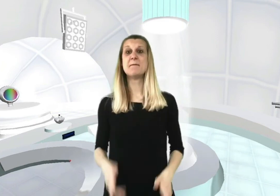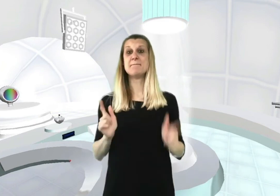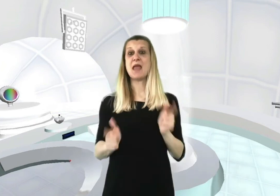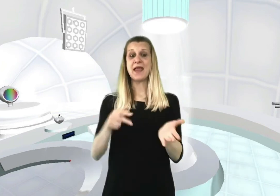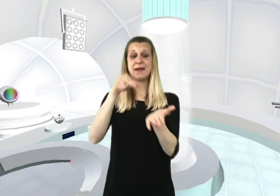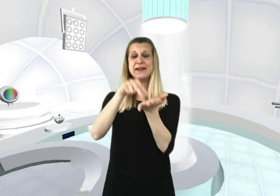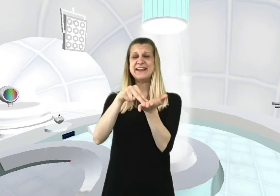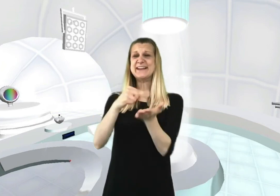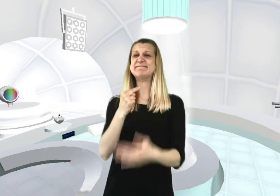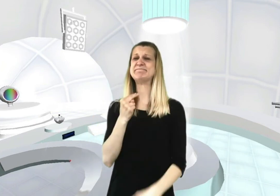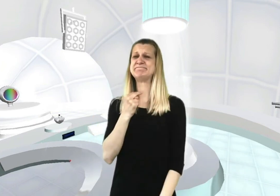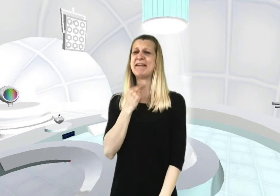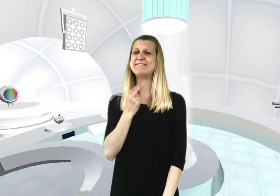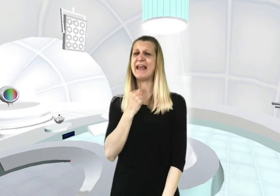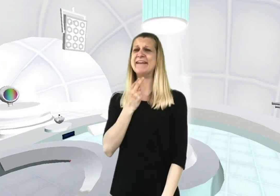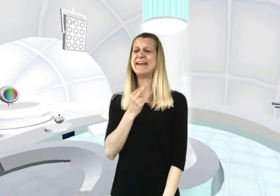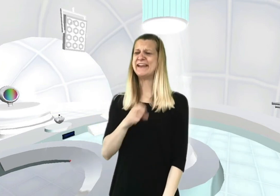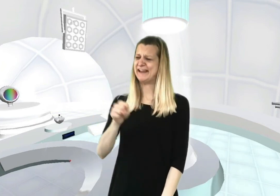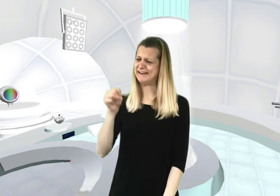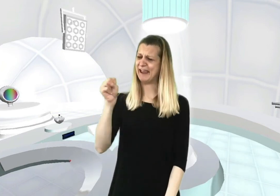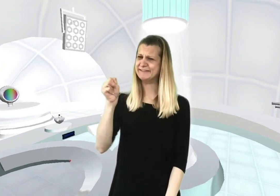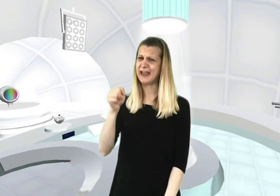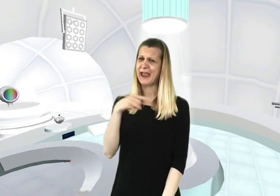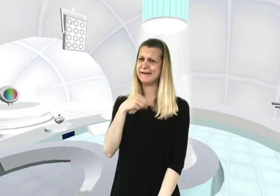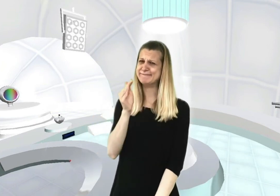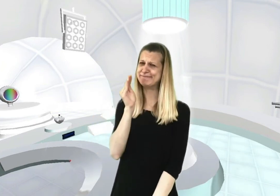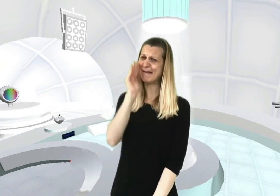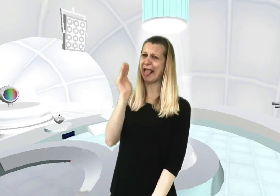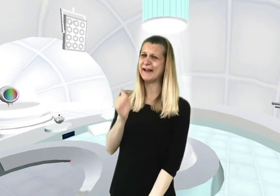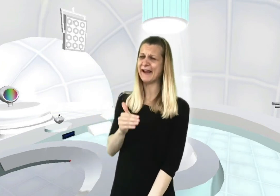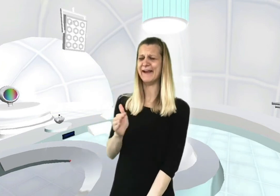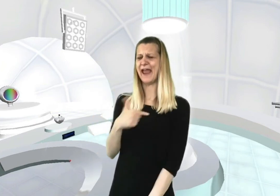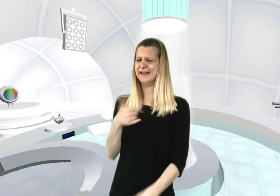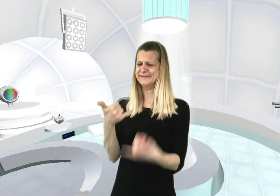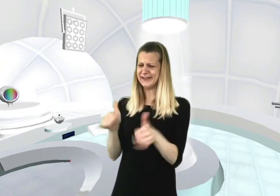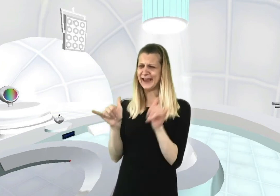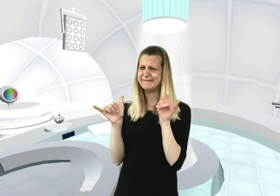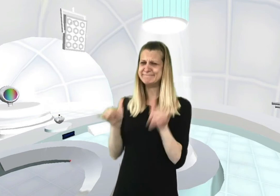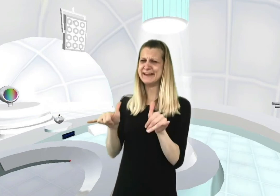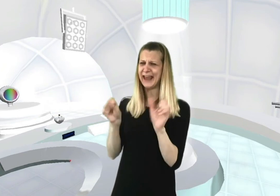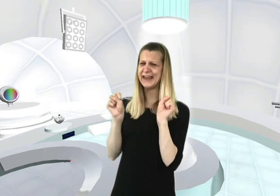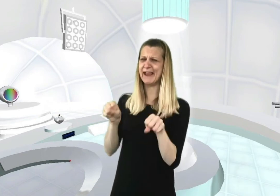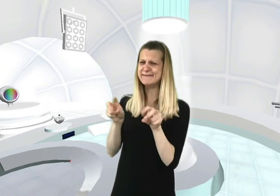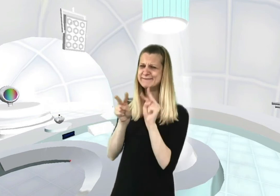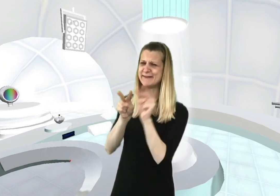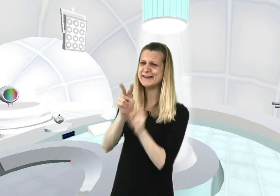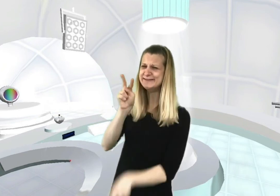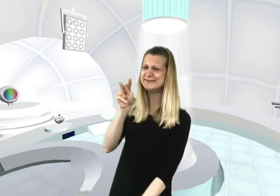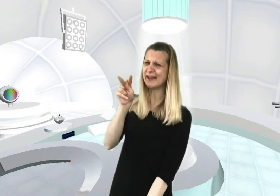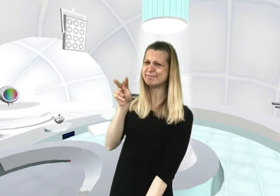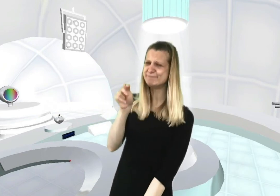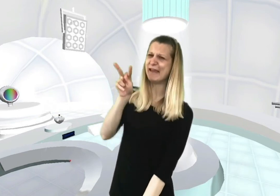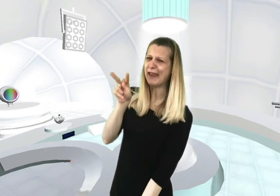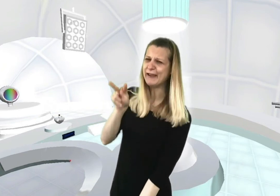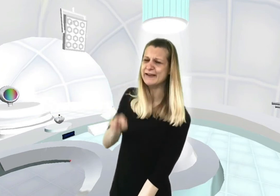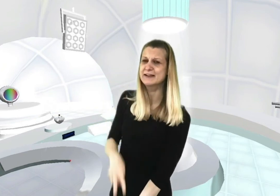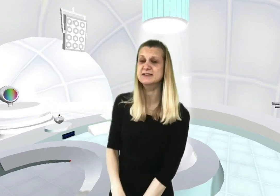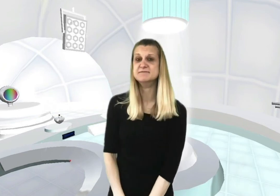"Oh, yes I will!" squeaked the tiny voice of Mike Teavee. "I’ll still be able to watch television!"